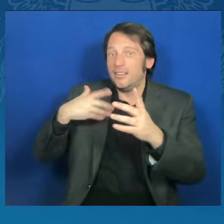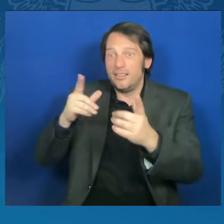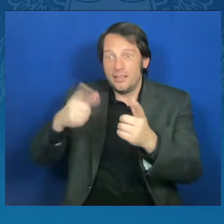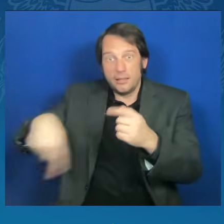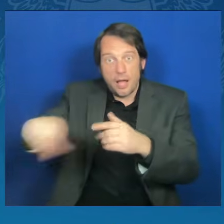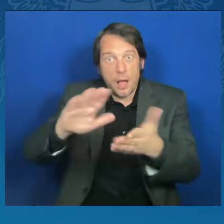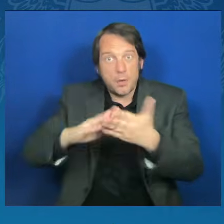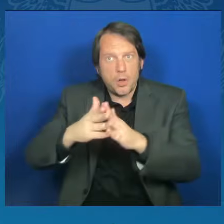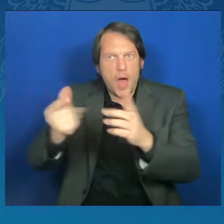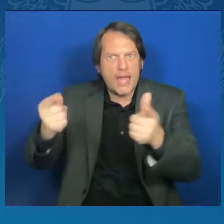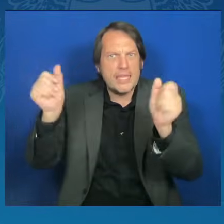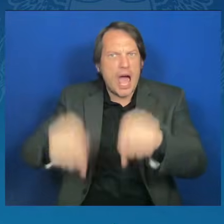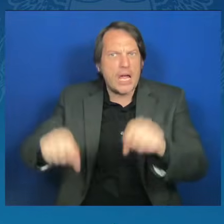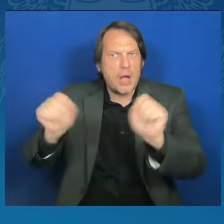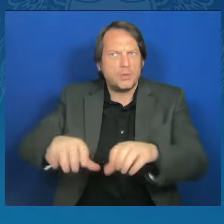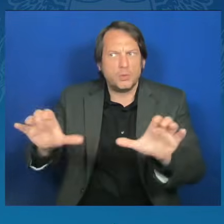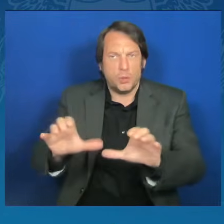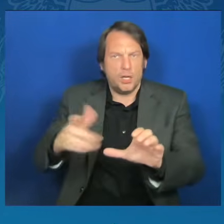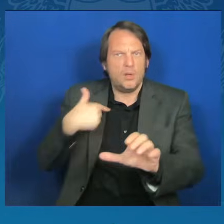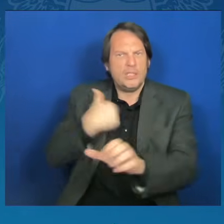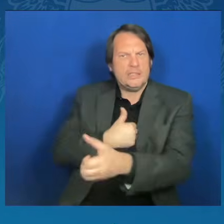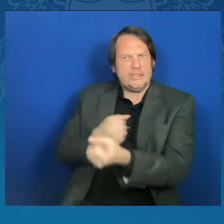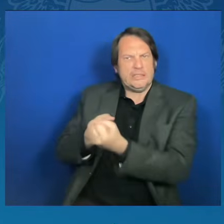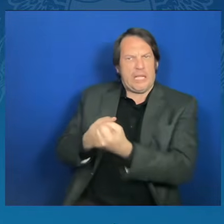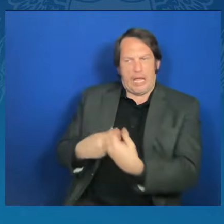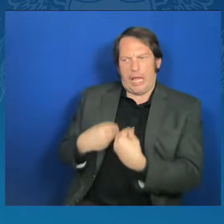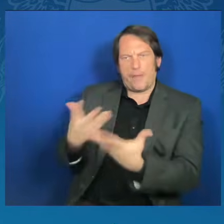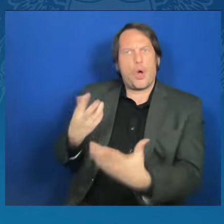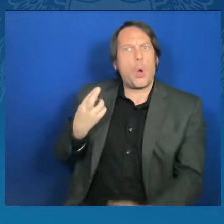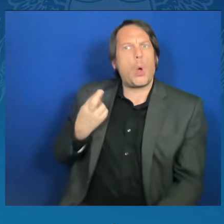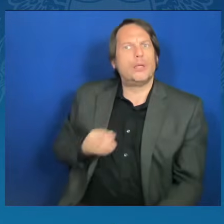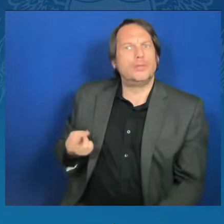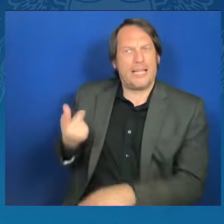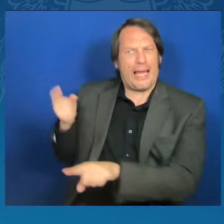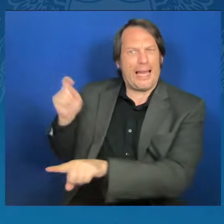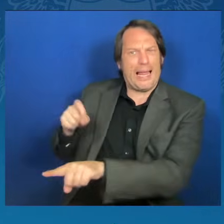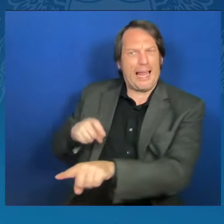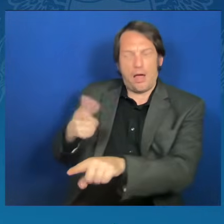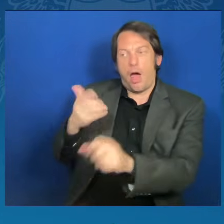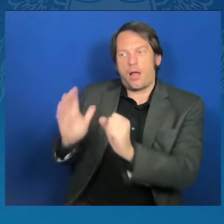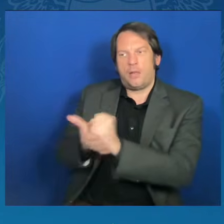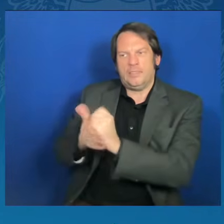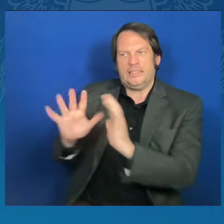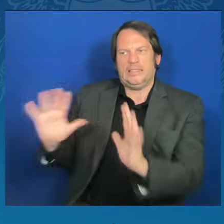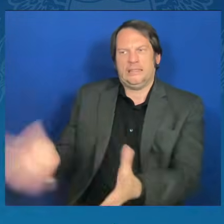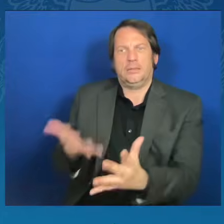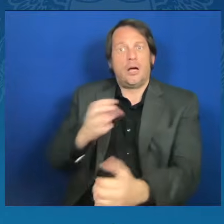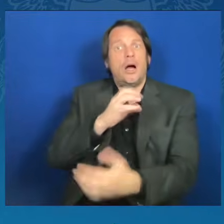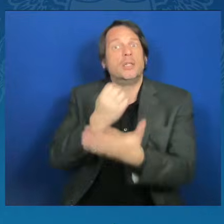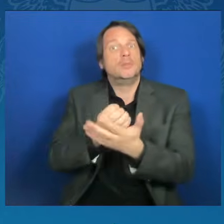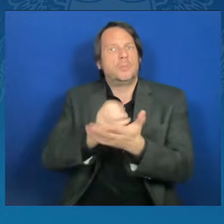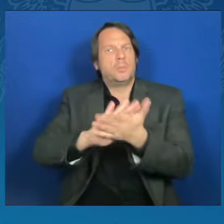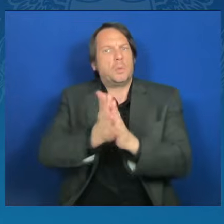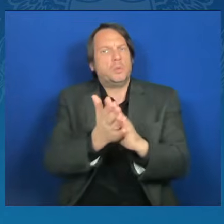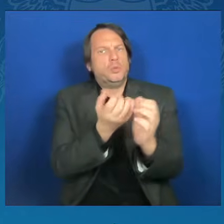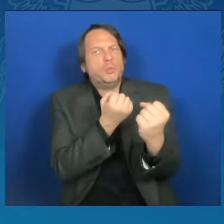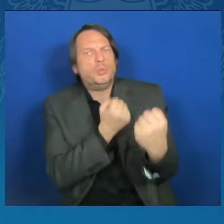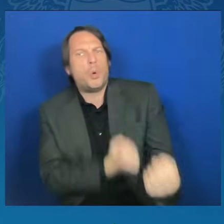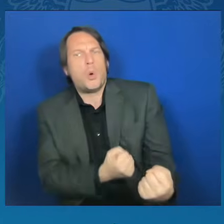to strengthen our economy. And we all benefit from that work. We all benefit from an economy that is strong.